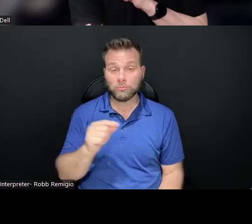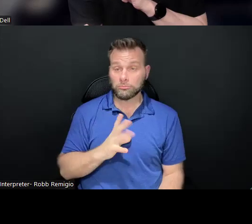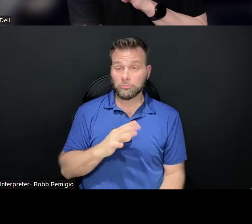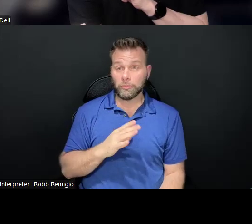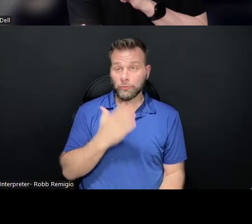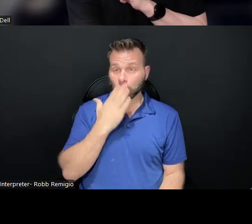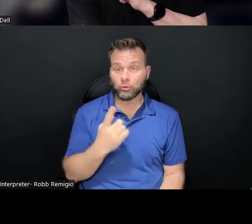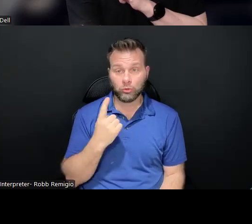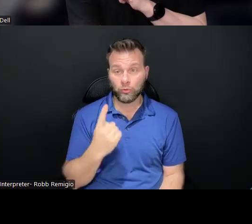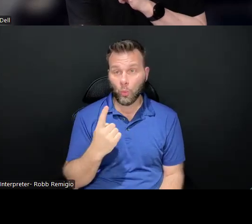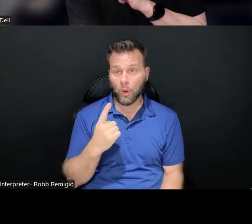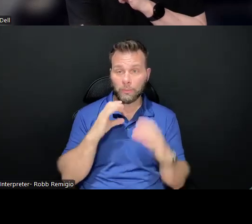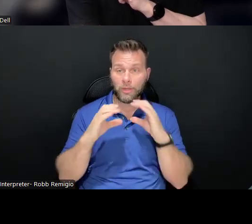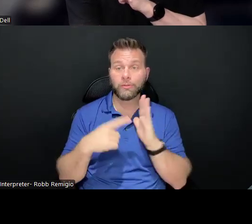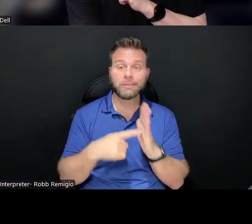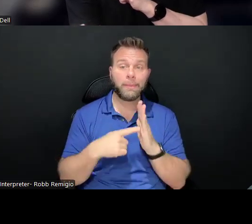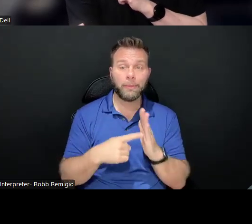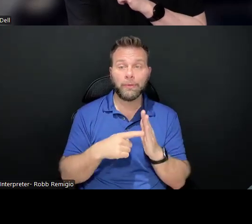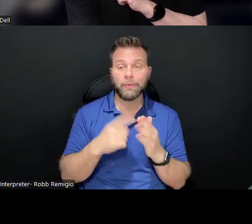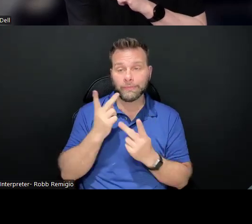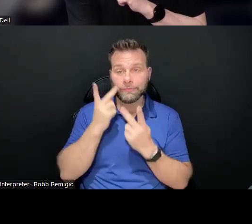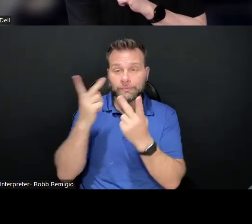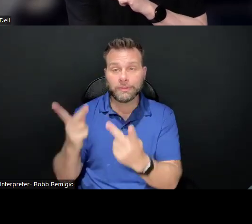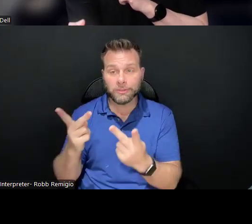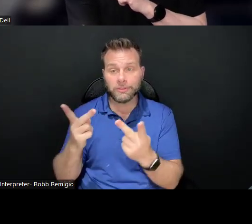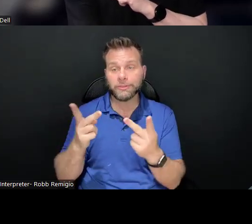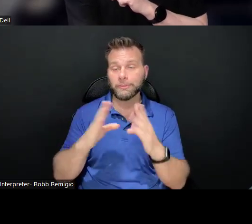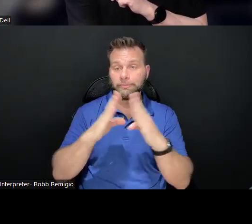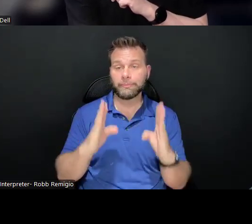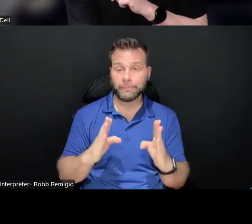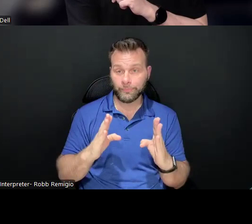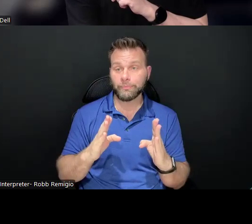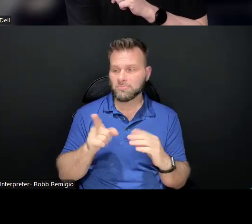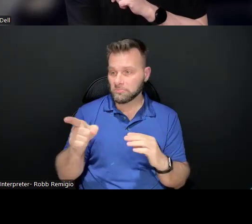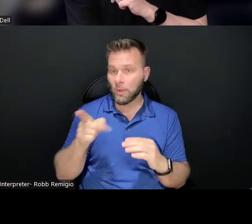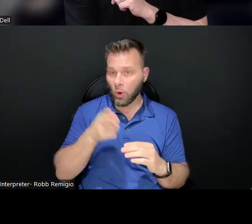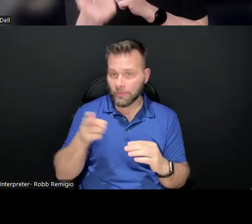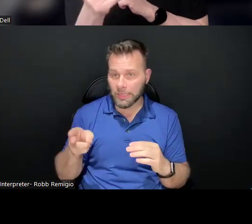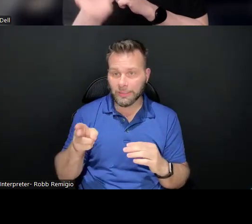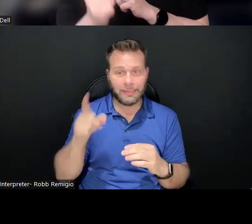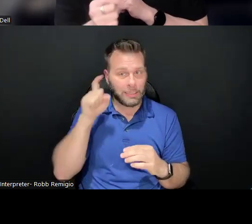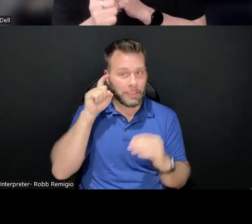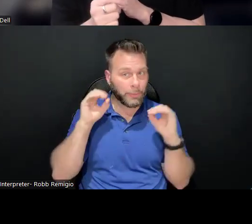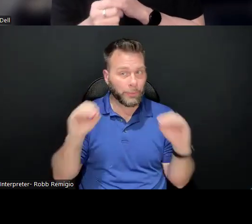They're great for one-on-one Like, if you go to somebody's you know the person doesn't have